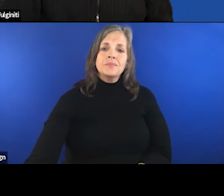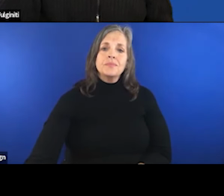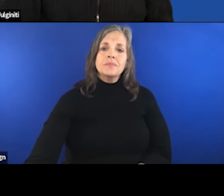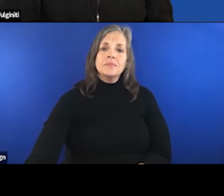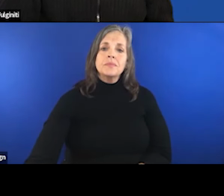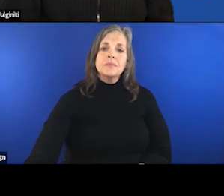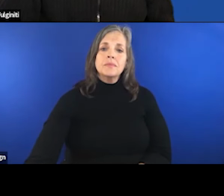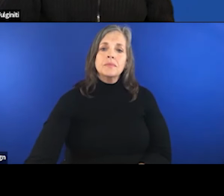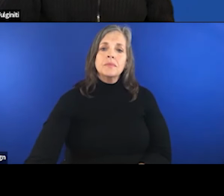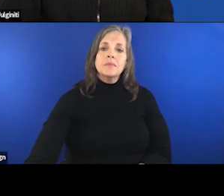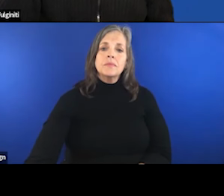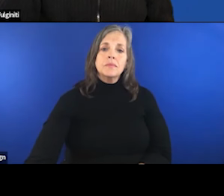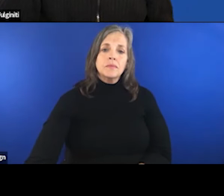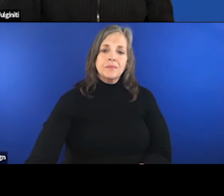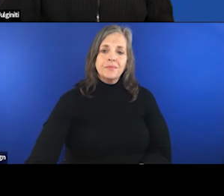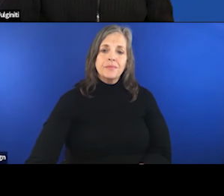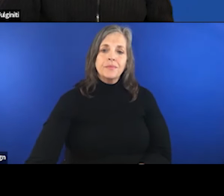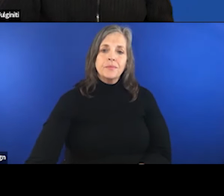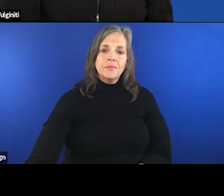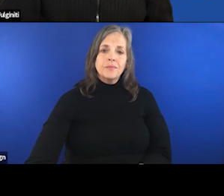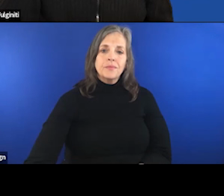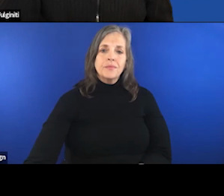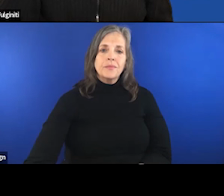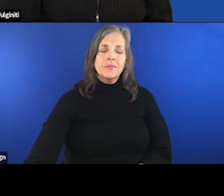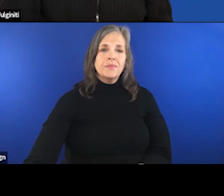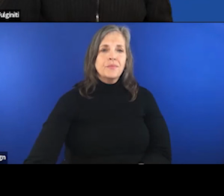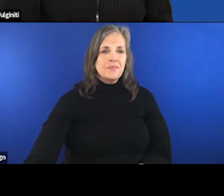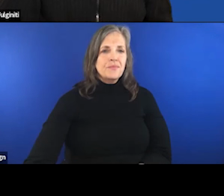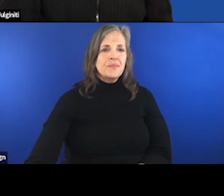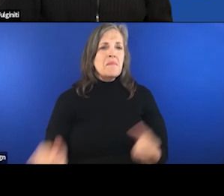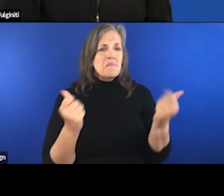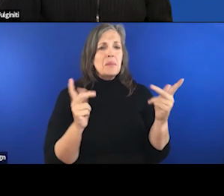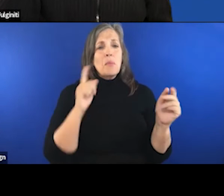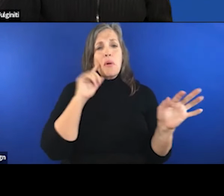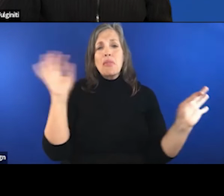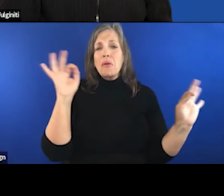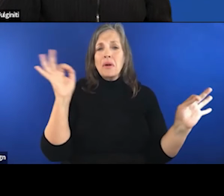thinks about this stuff and then you realize oh that wacky serif font that looks like the